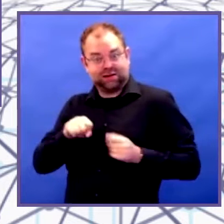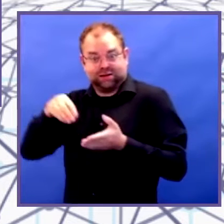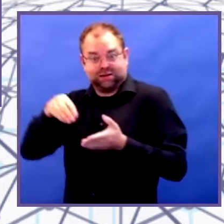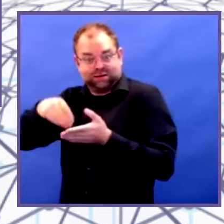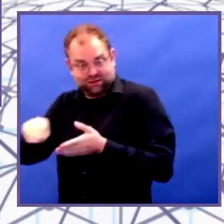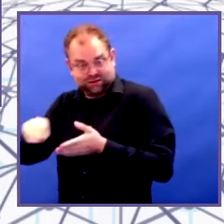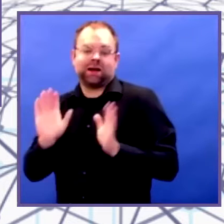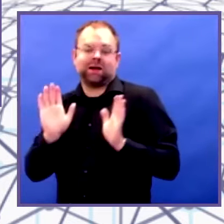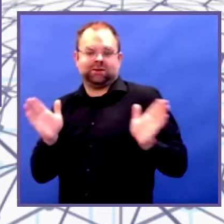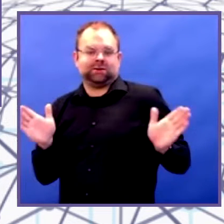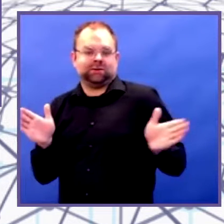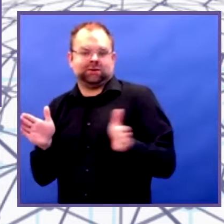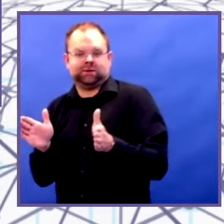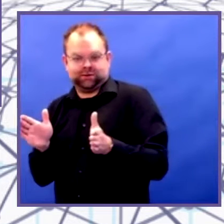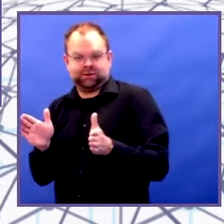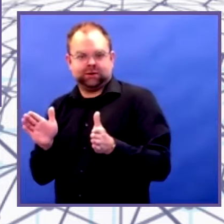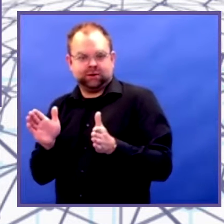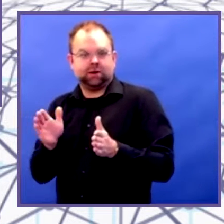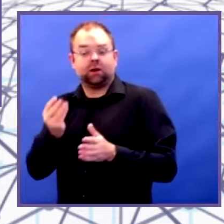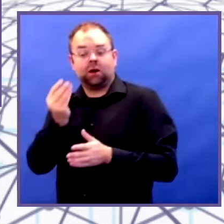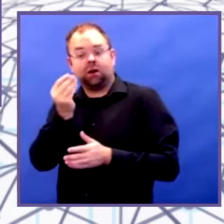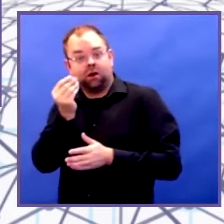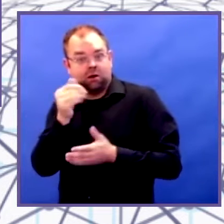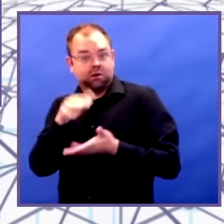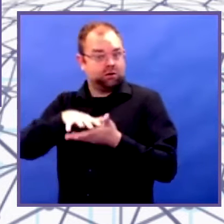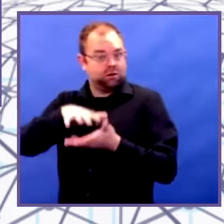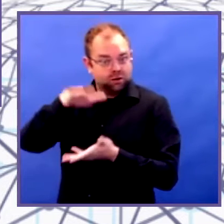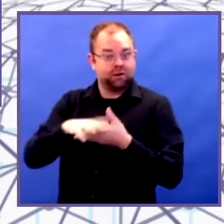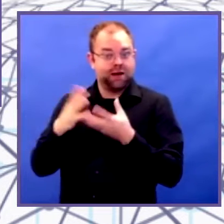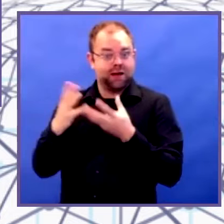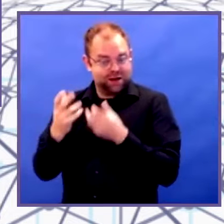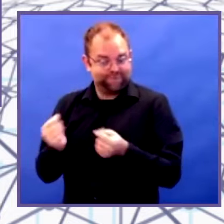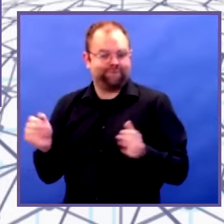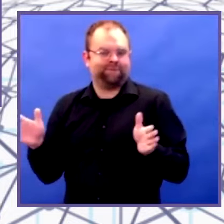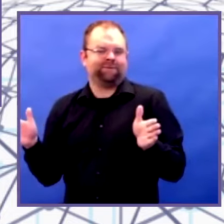to when I began, the workforce engaged in assistive technology has expanded.